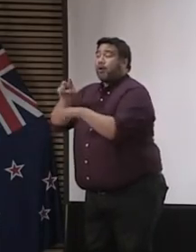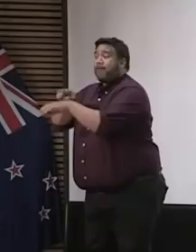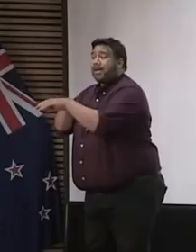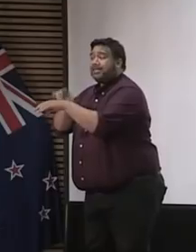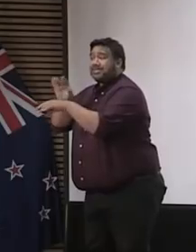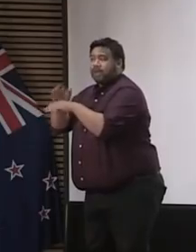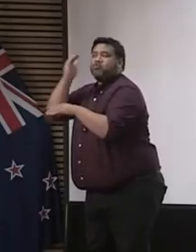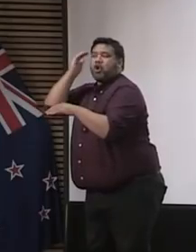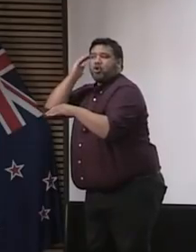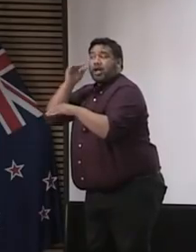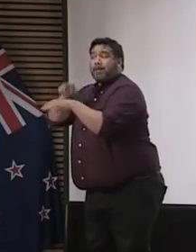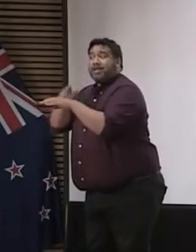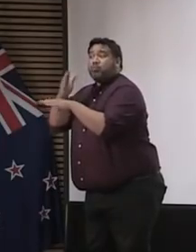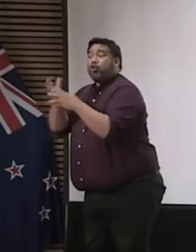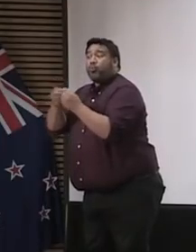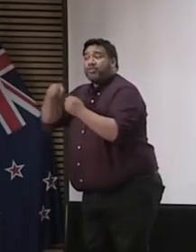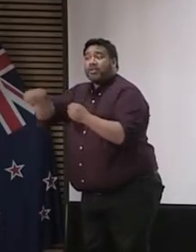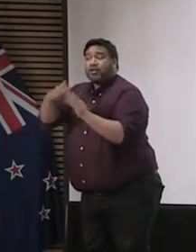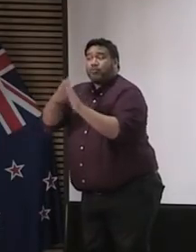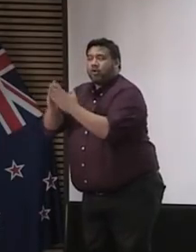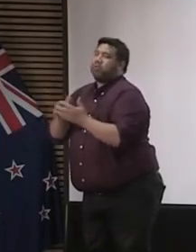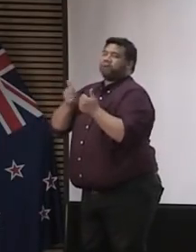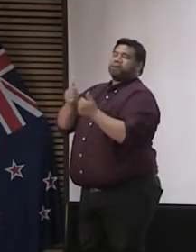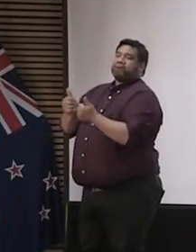theyhave been working with thosecommunity, they know that theintention here is just to